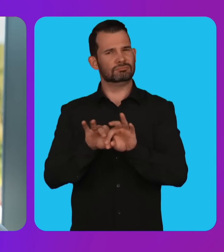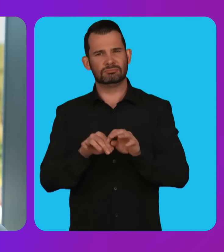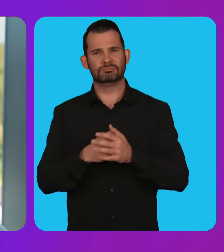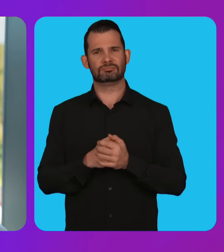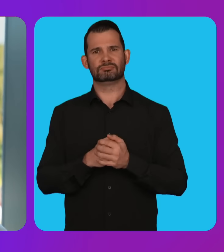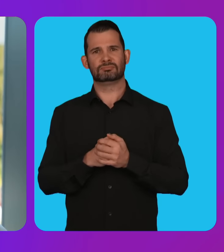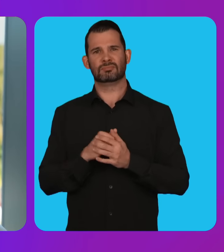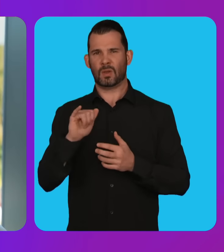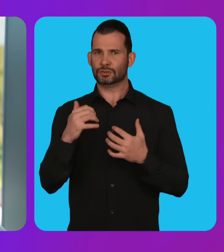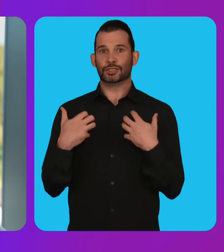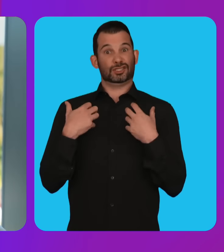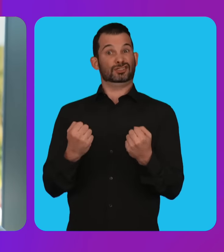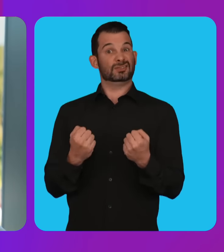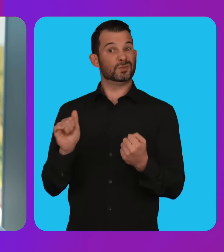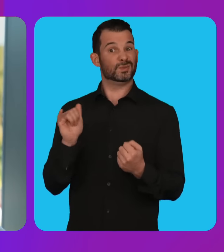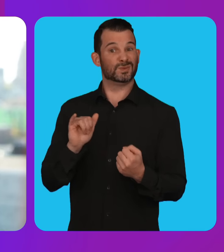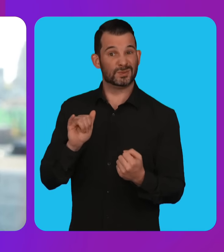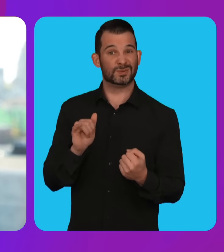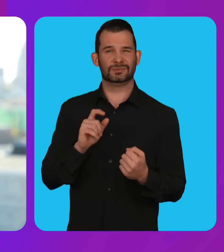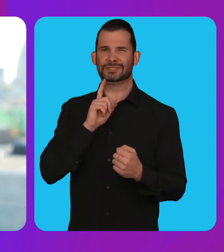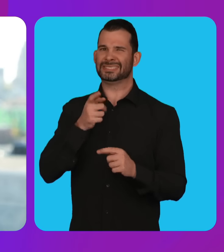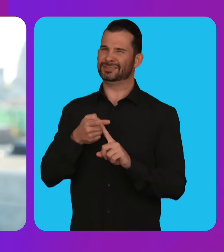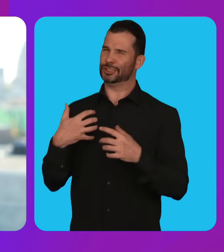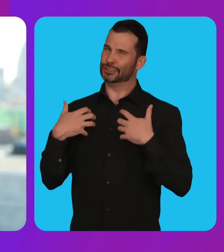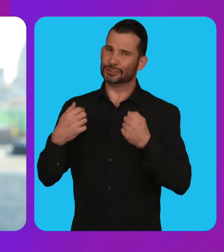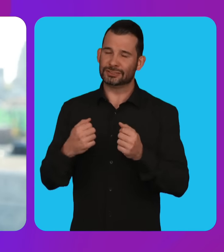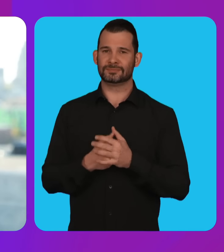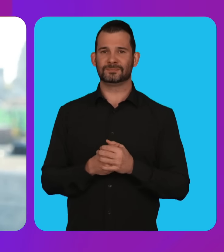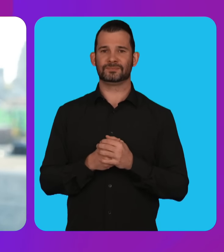It's really courage. [Interpreter 3] What was your biggest takeaway from the role?